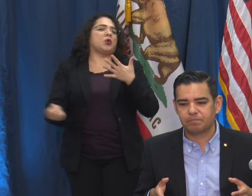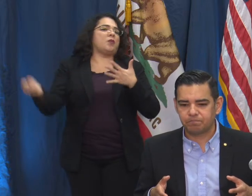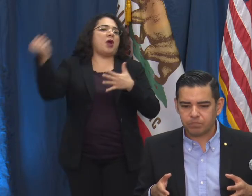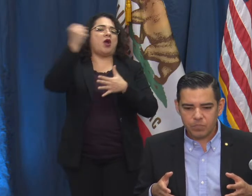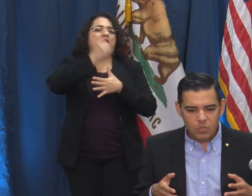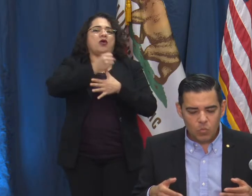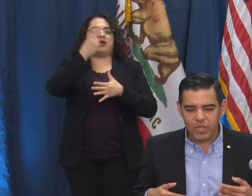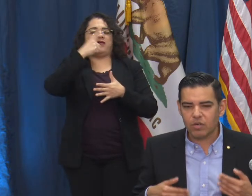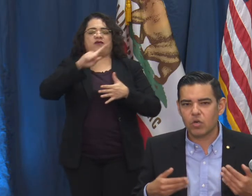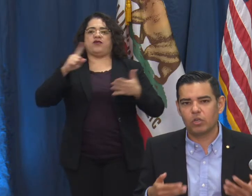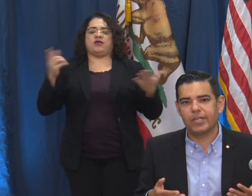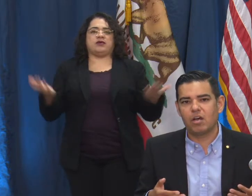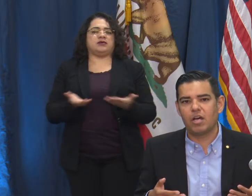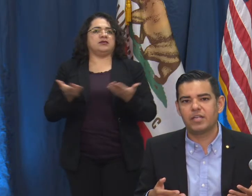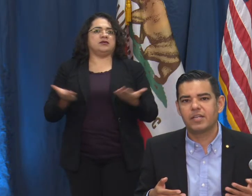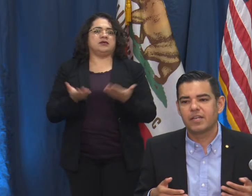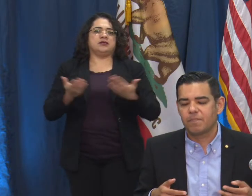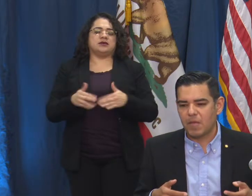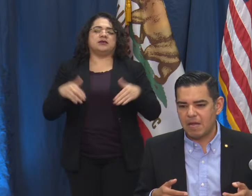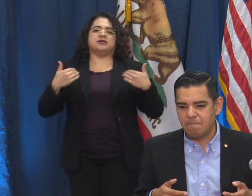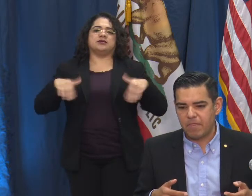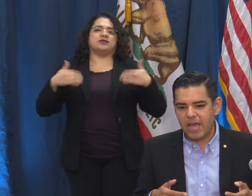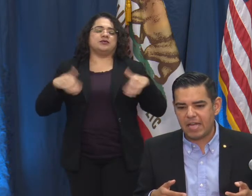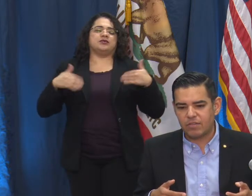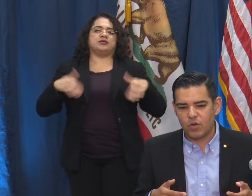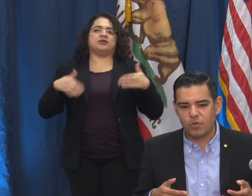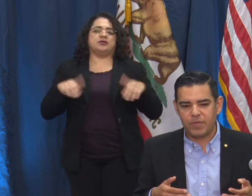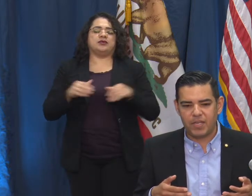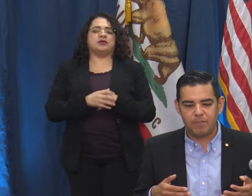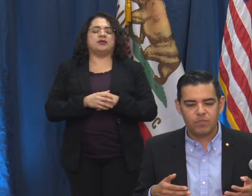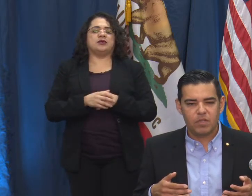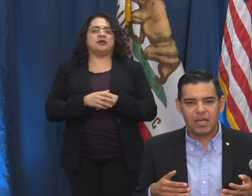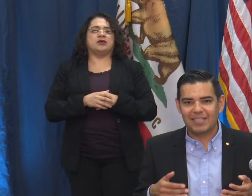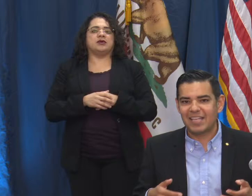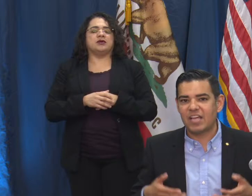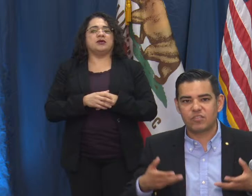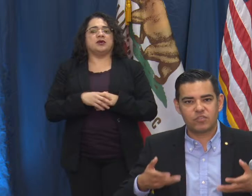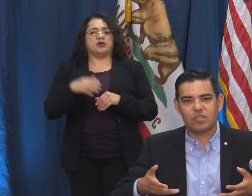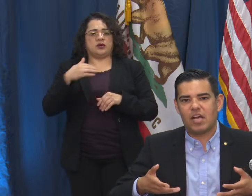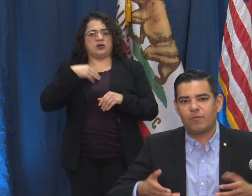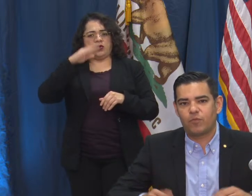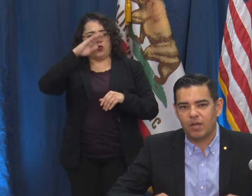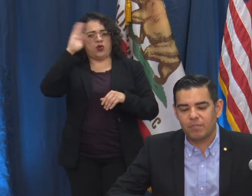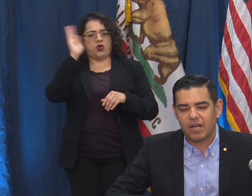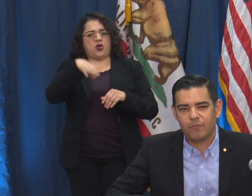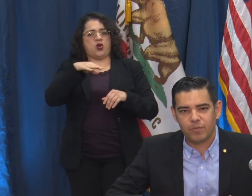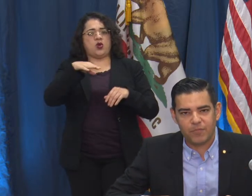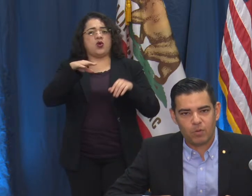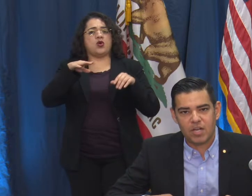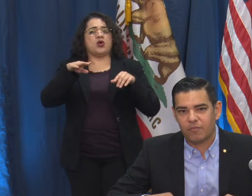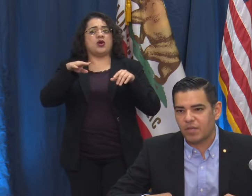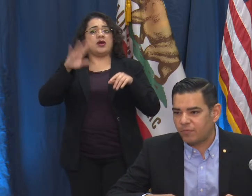We heard early on that there would be tests from the federal government